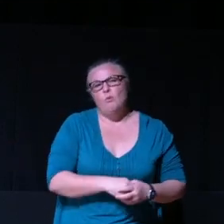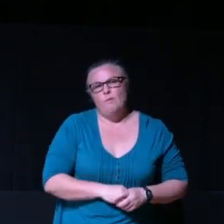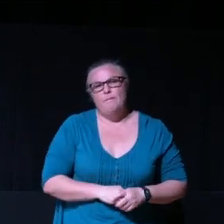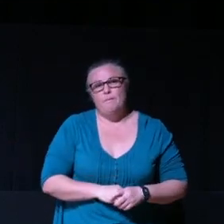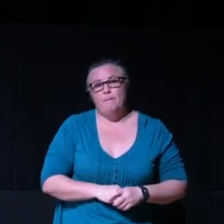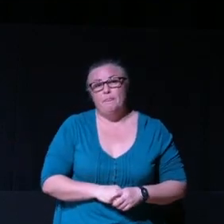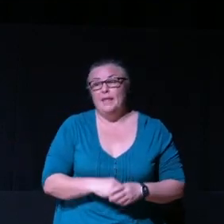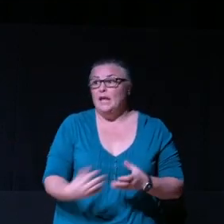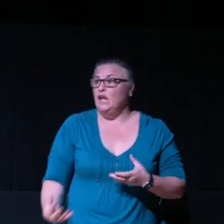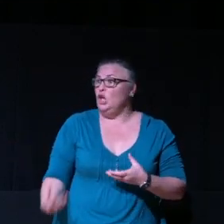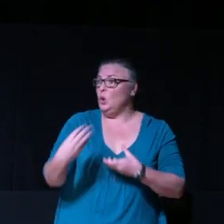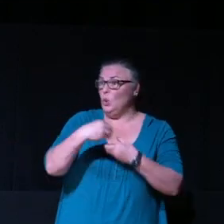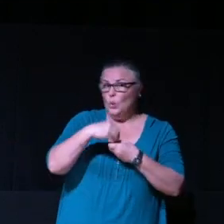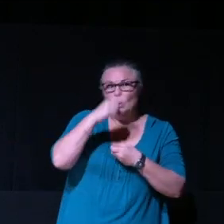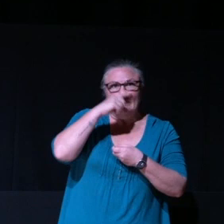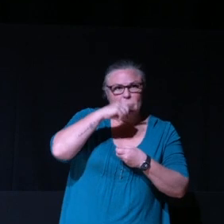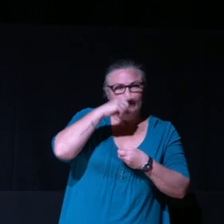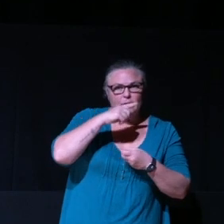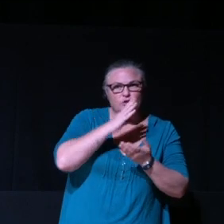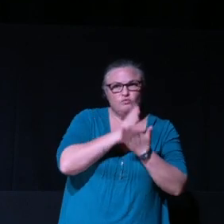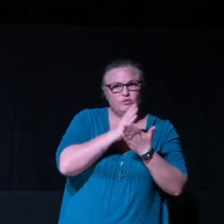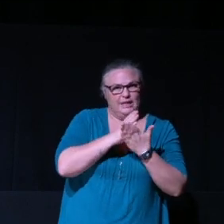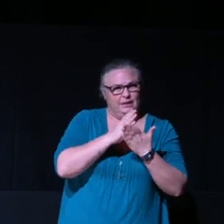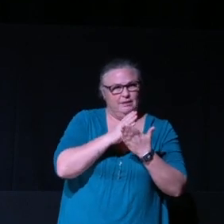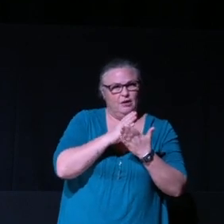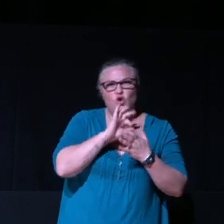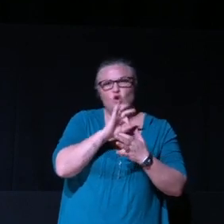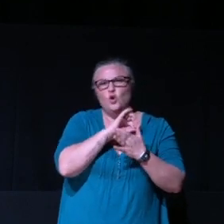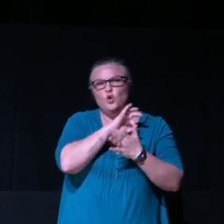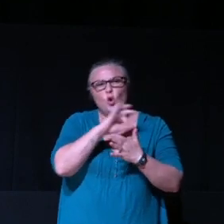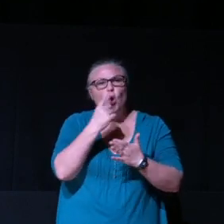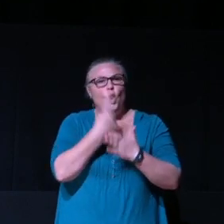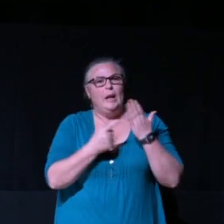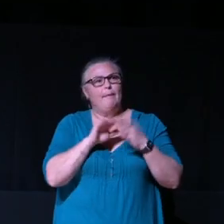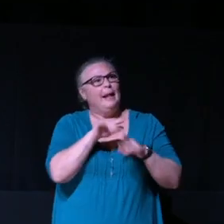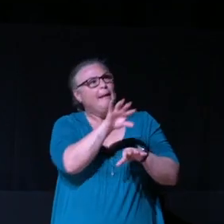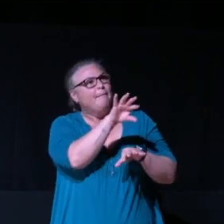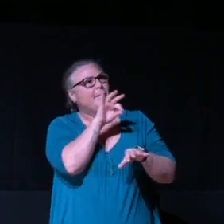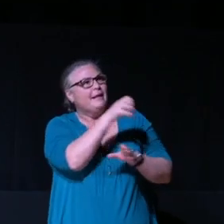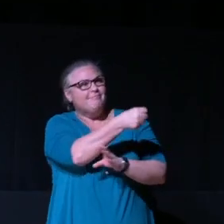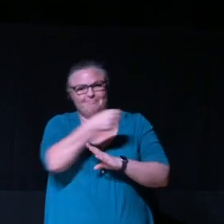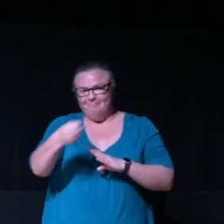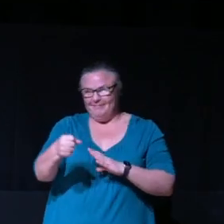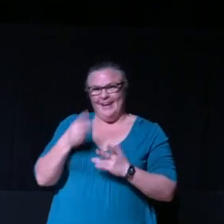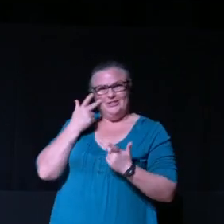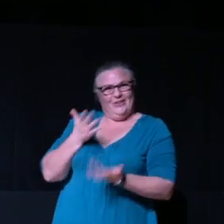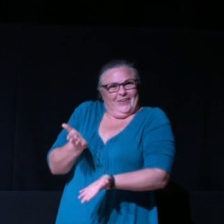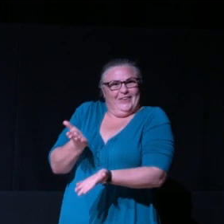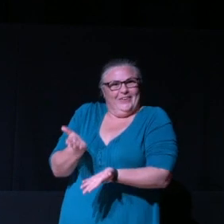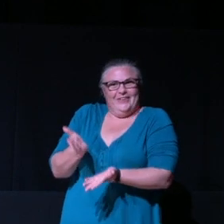What are the next what needs to happen in our performing arts and in you know in our film and television.